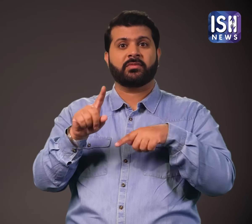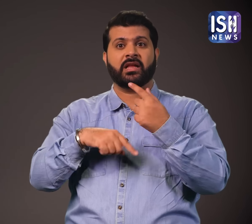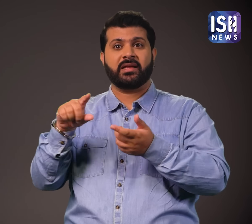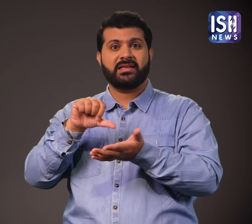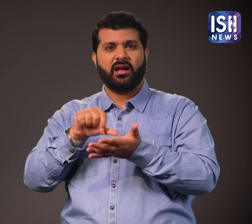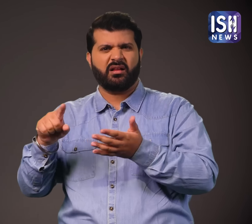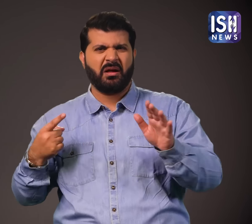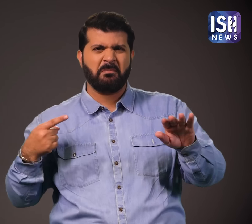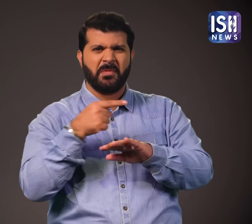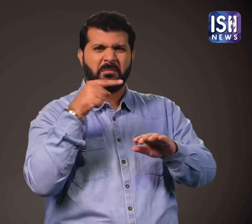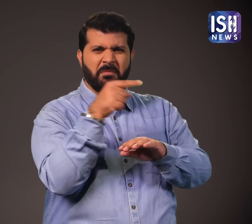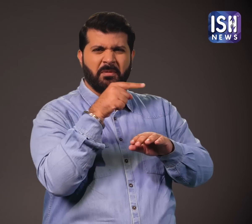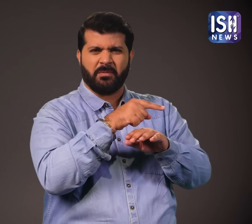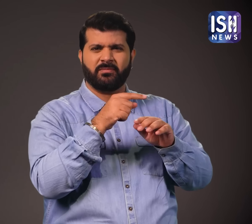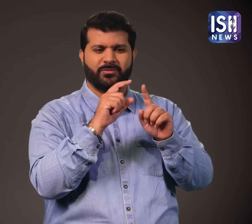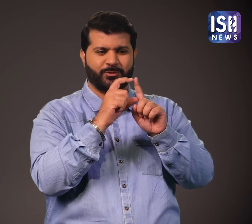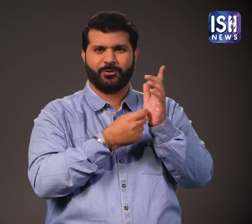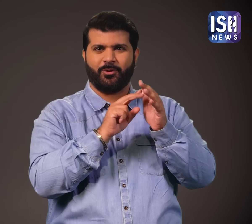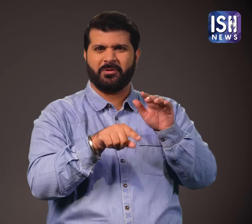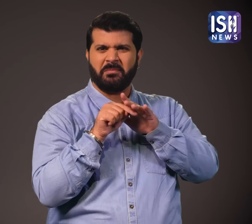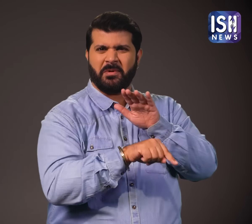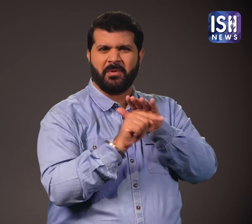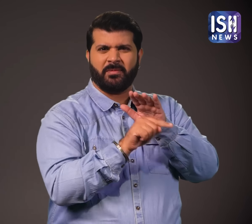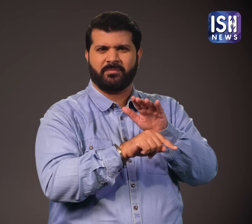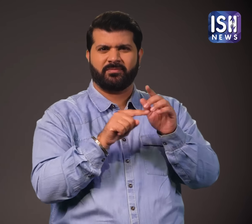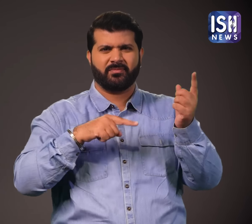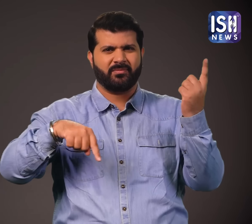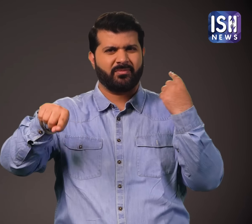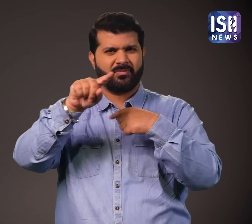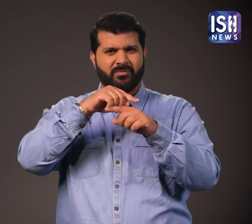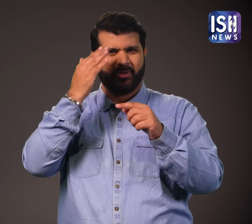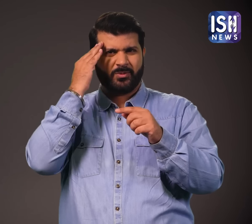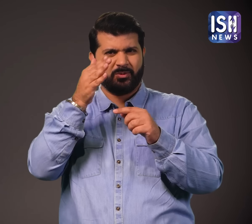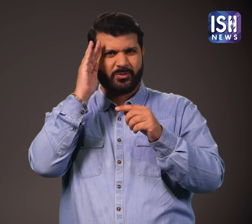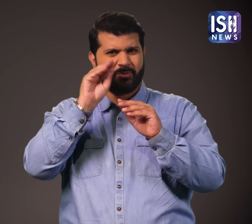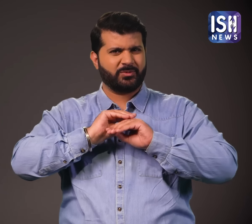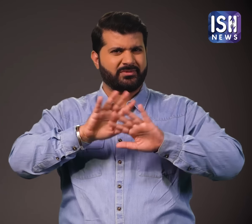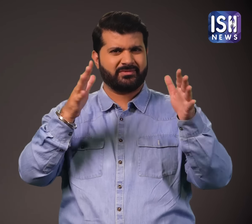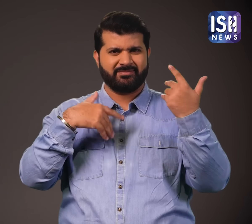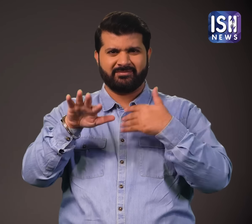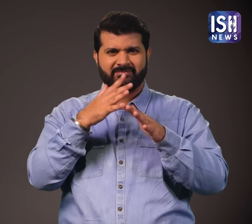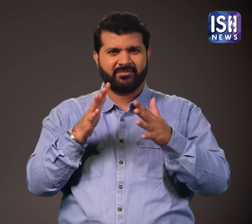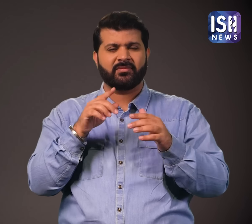Iran responded with missile and drone strikes, which you are already aware of.